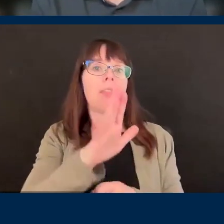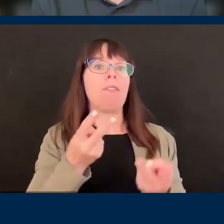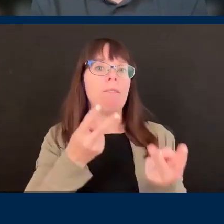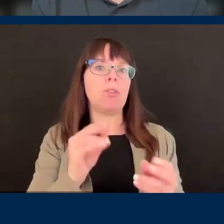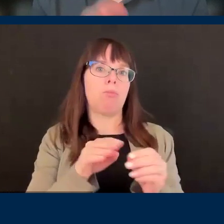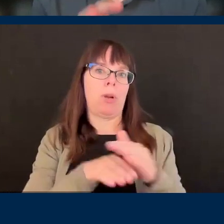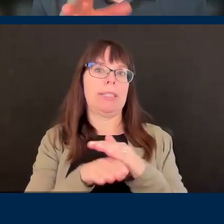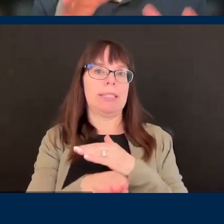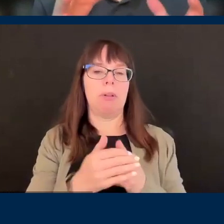This is